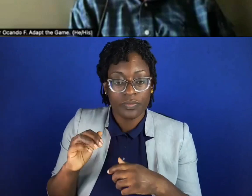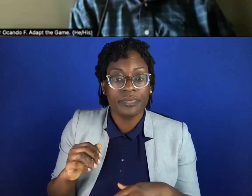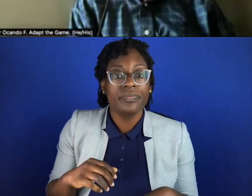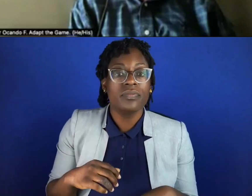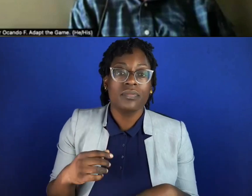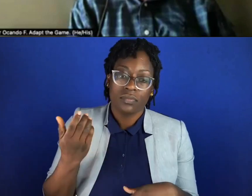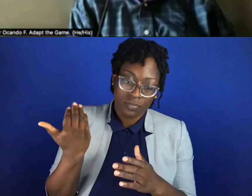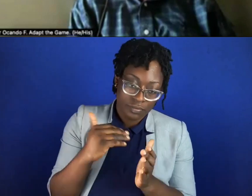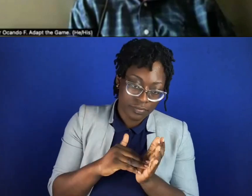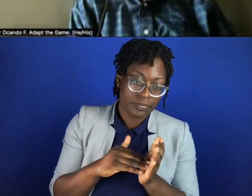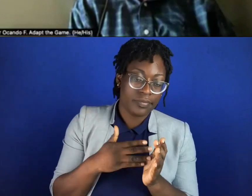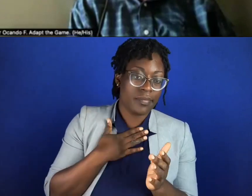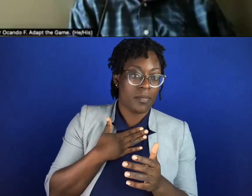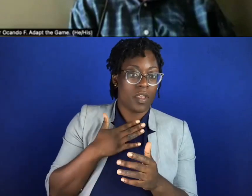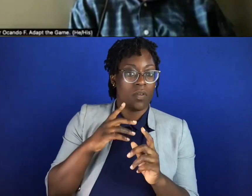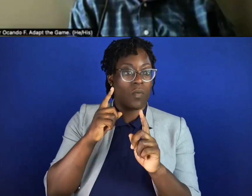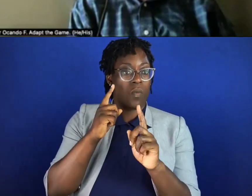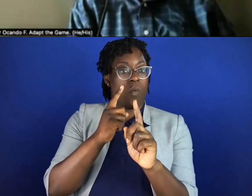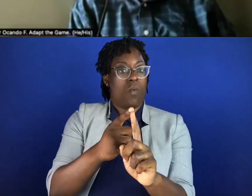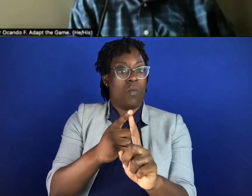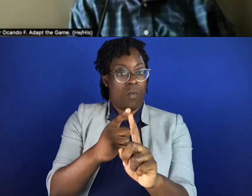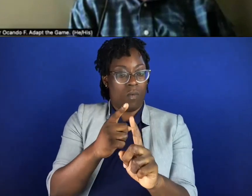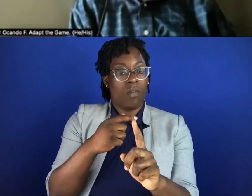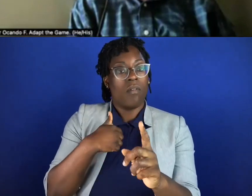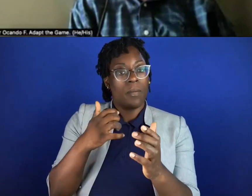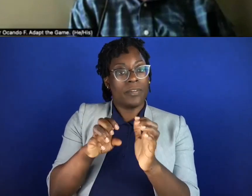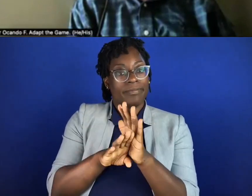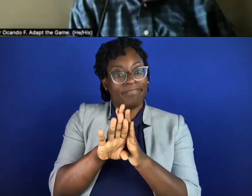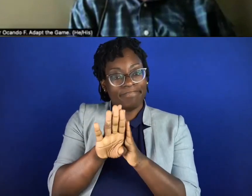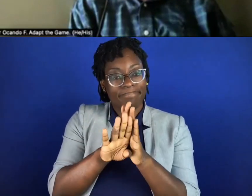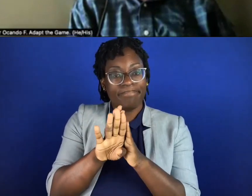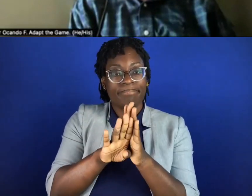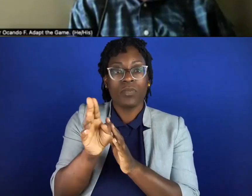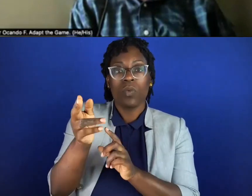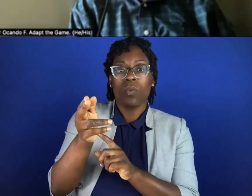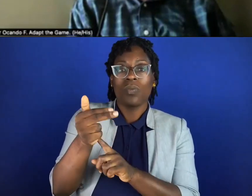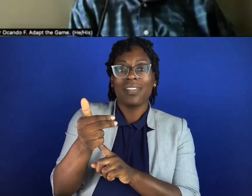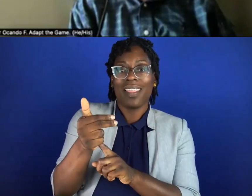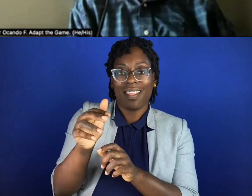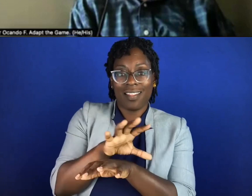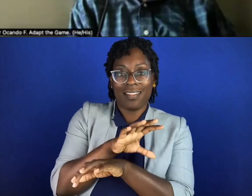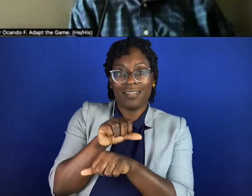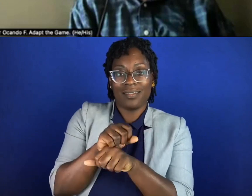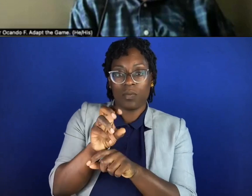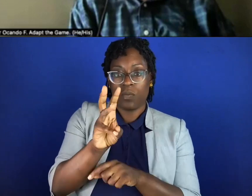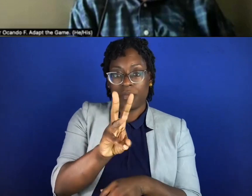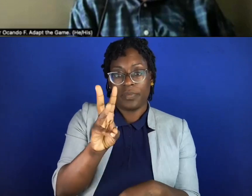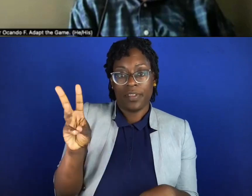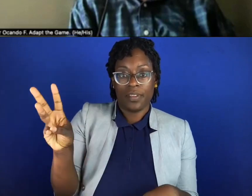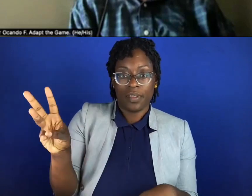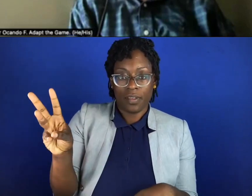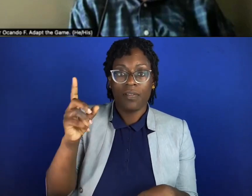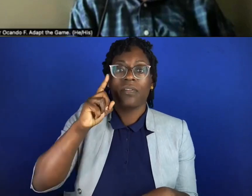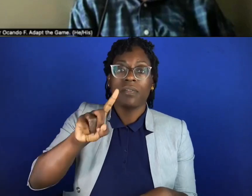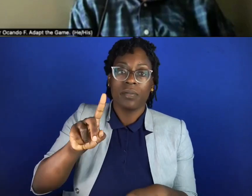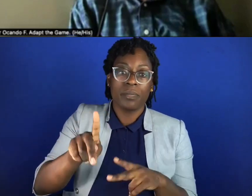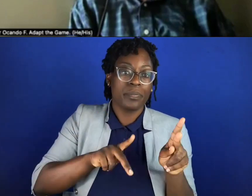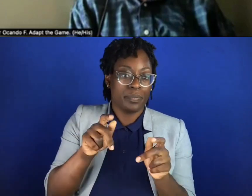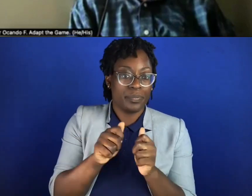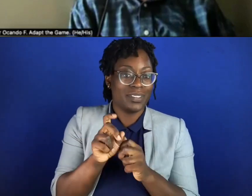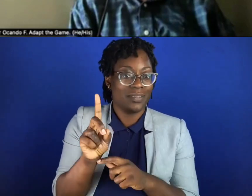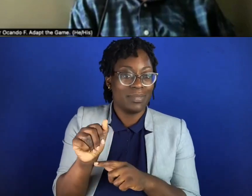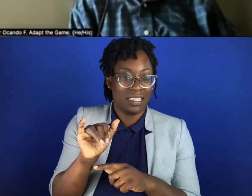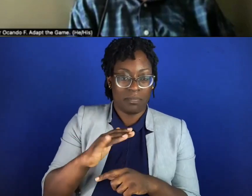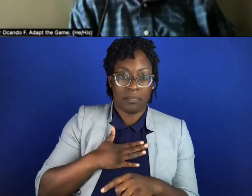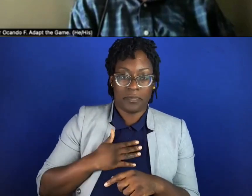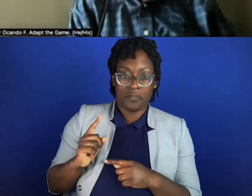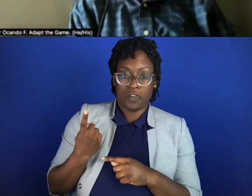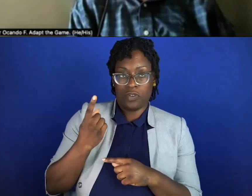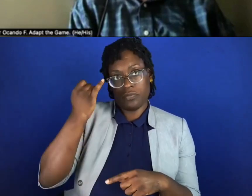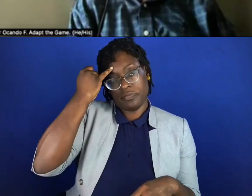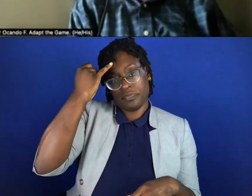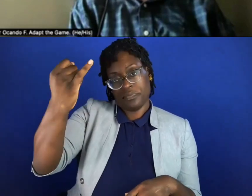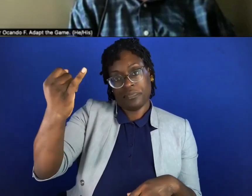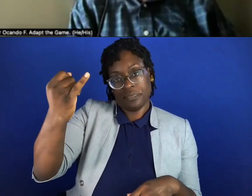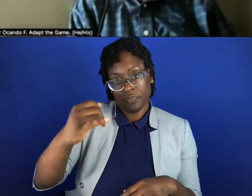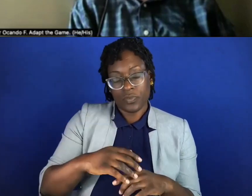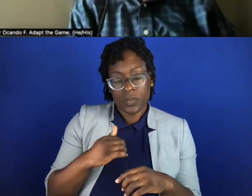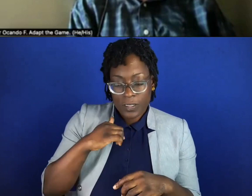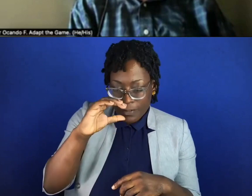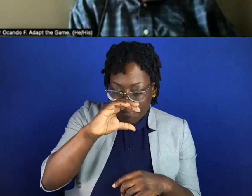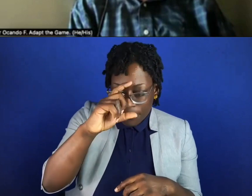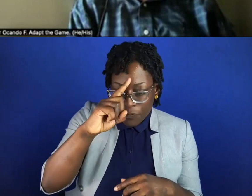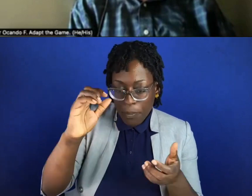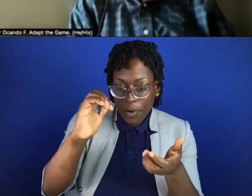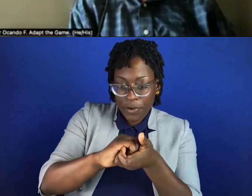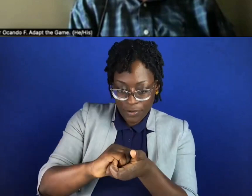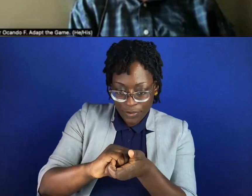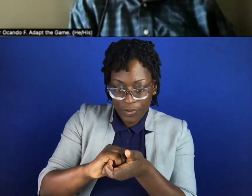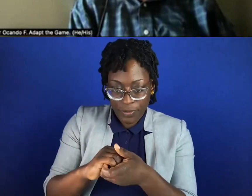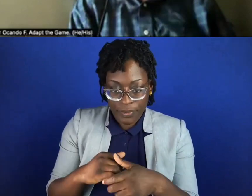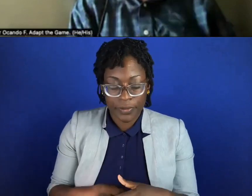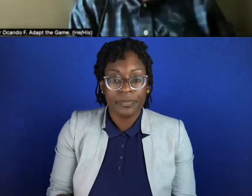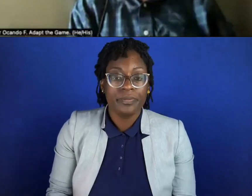provider because the goal was to create a hotel booking website for people with disabilities.